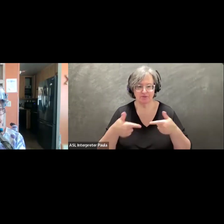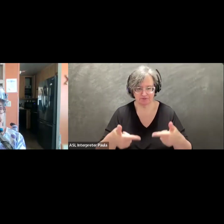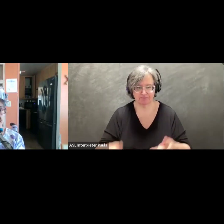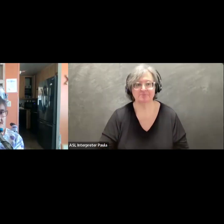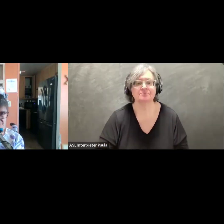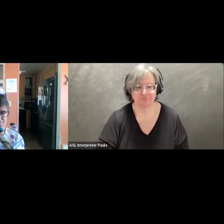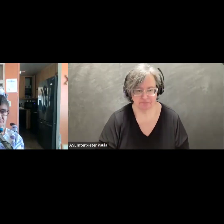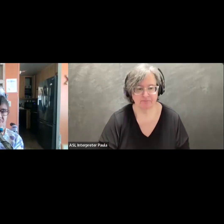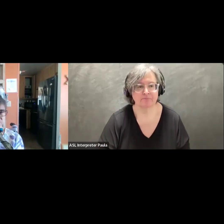Unknown: Thank you.